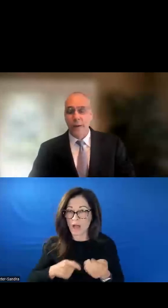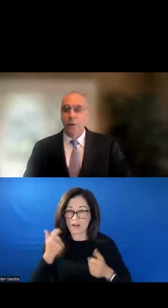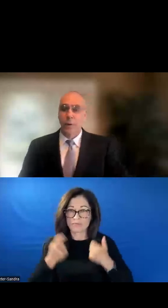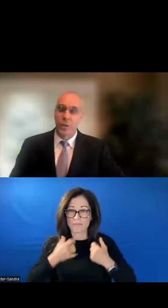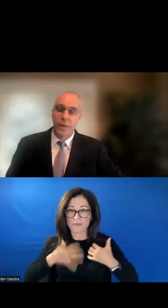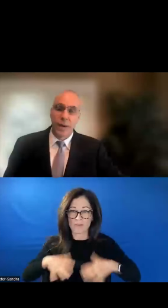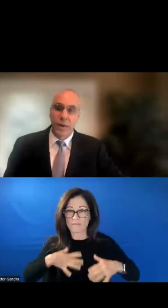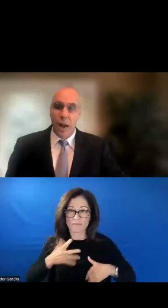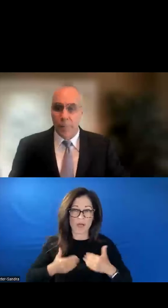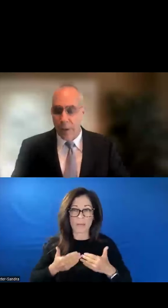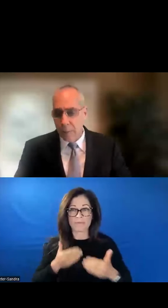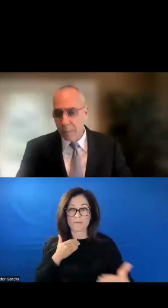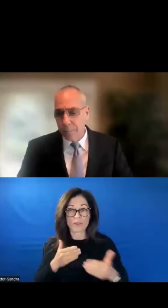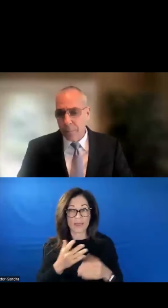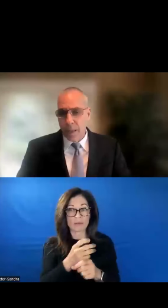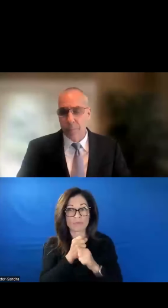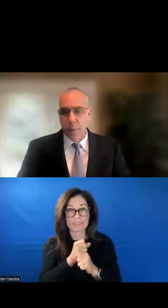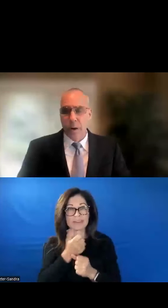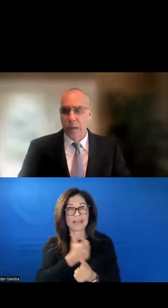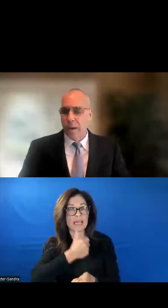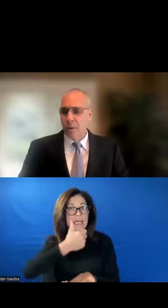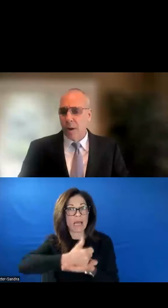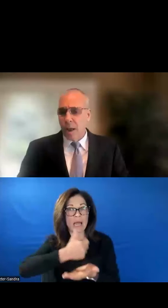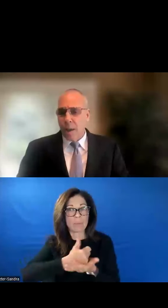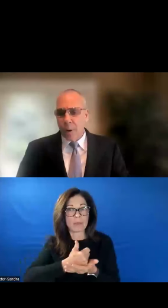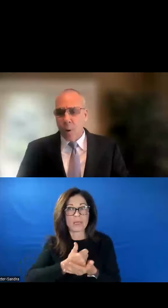WILL GET HELP AND PUT ON A GOWN.